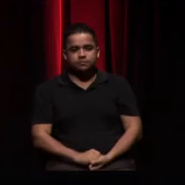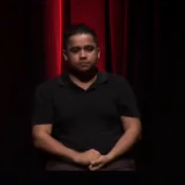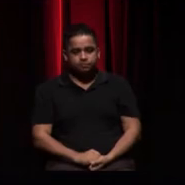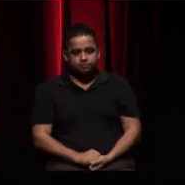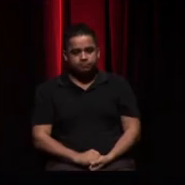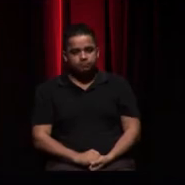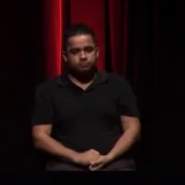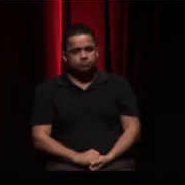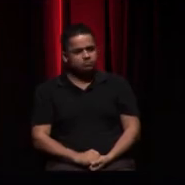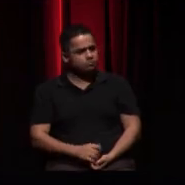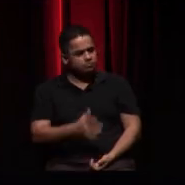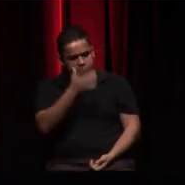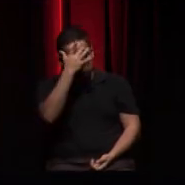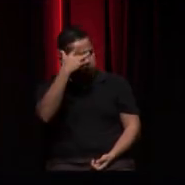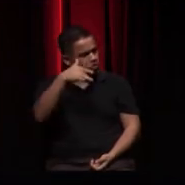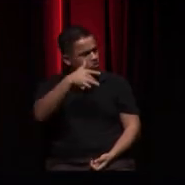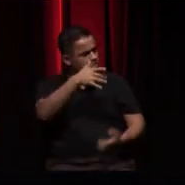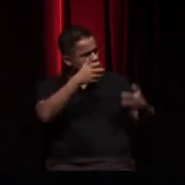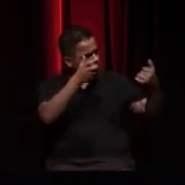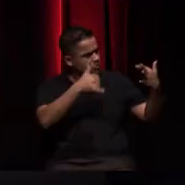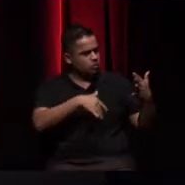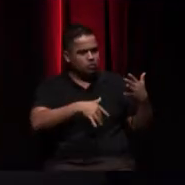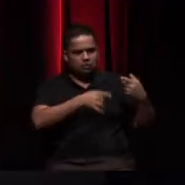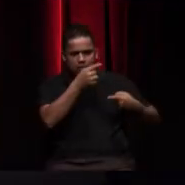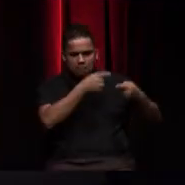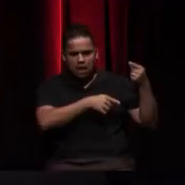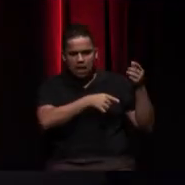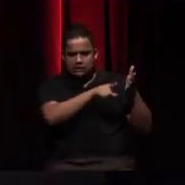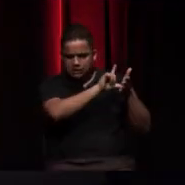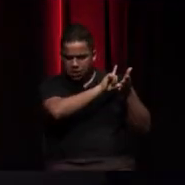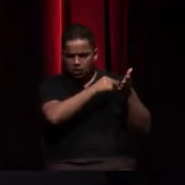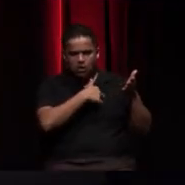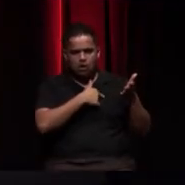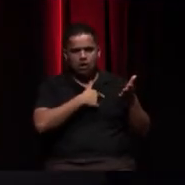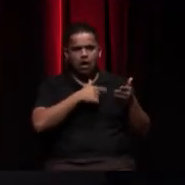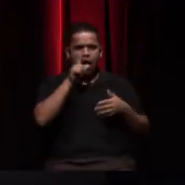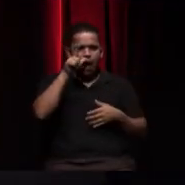Someone in the previous debate commented, “I’m from the past.”